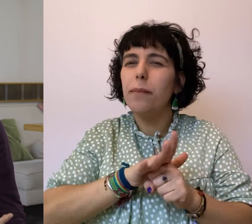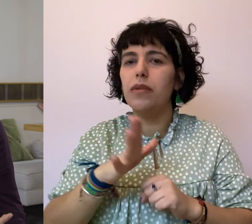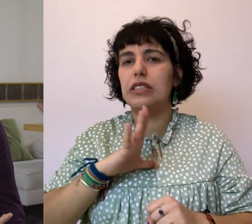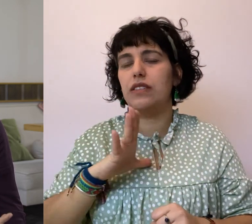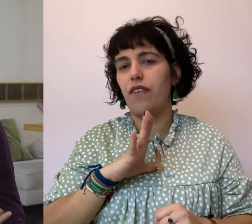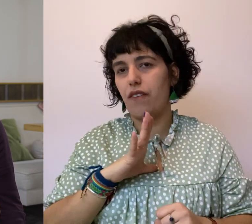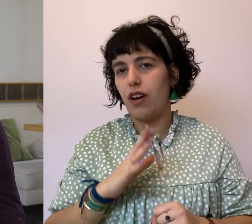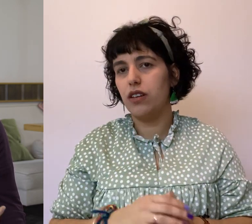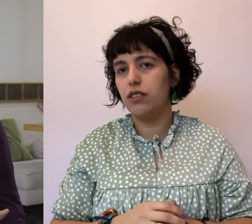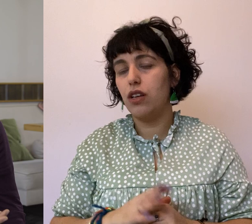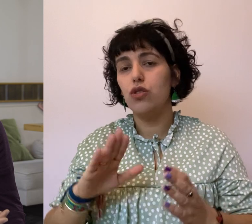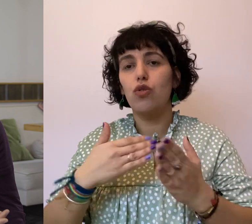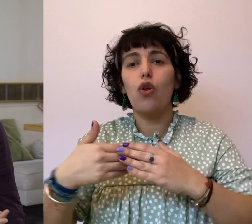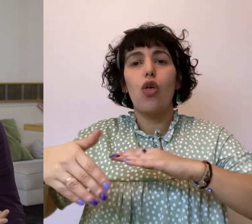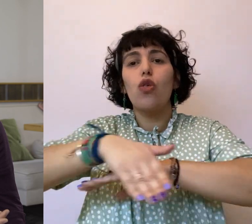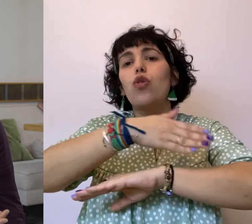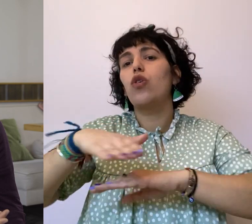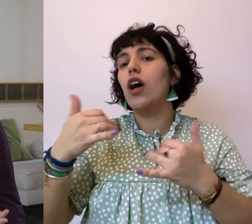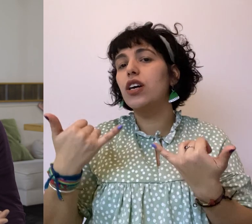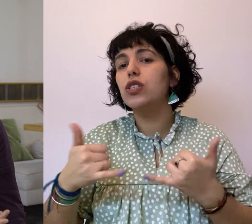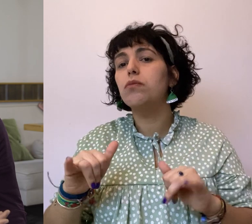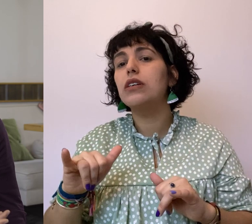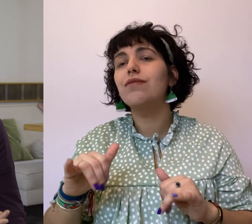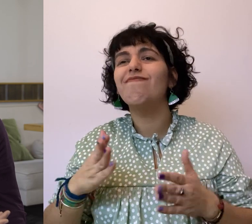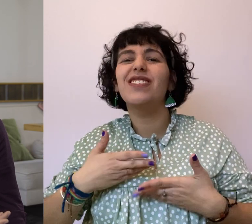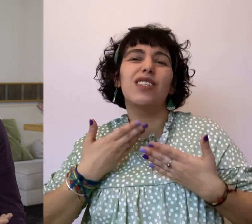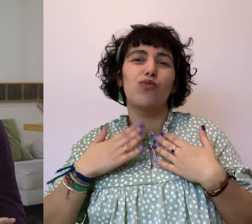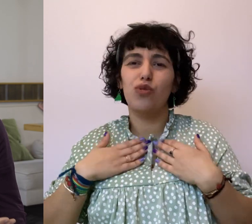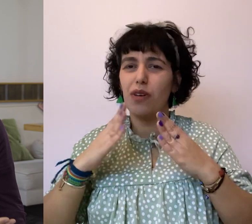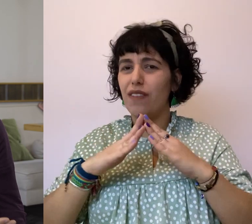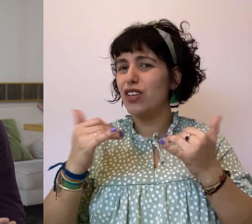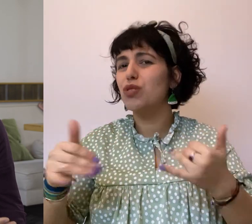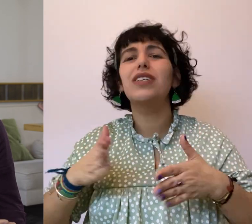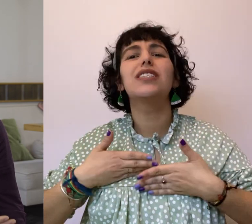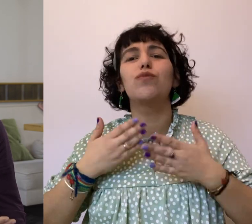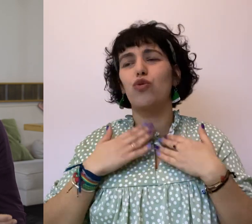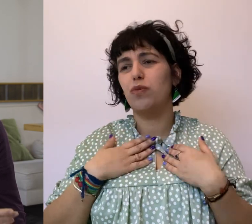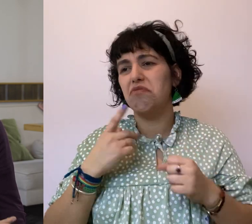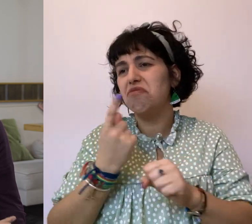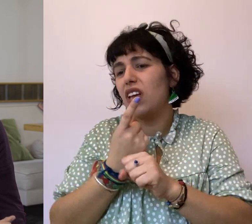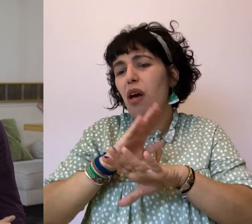I was feeling very pressured here. and after a while I didn't want to go out.